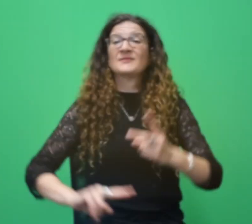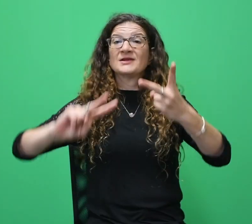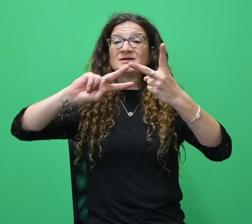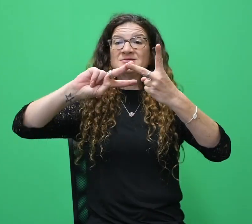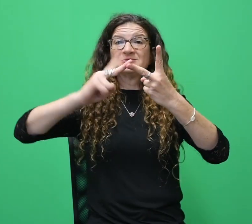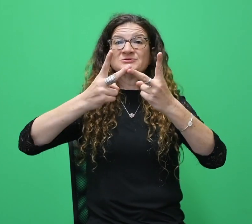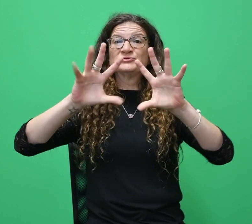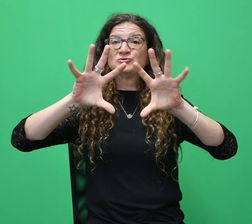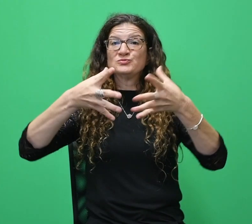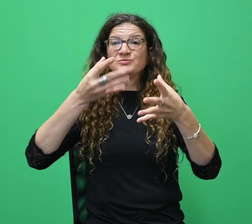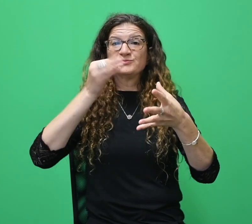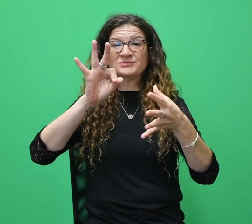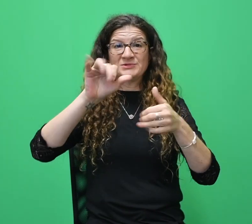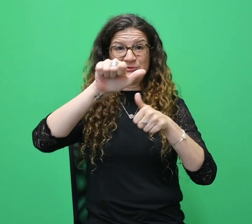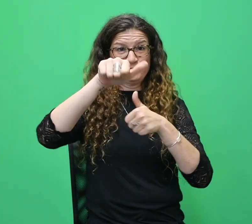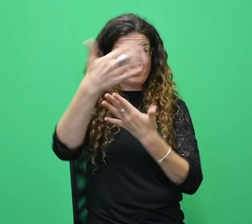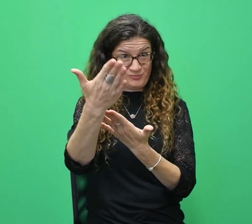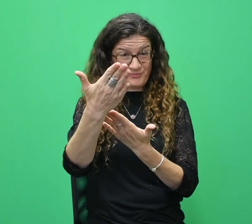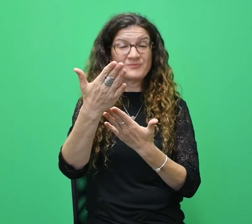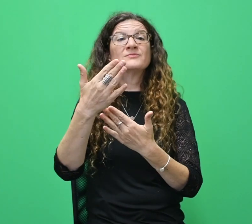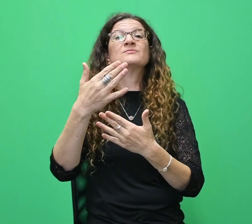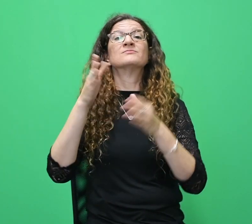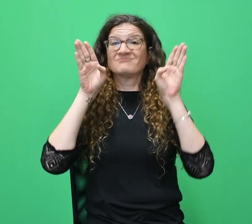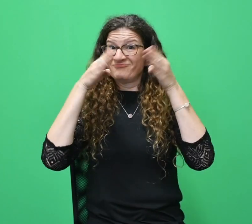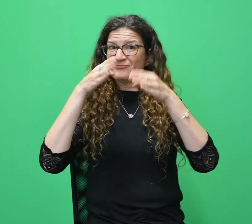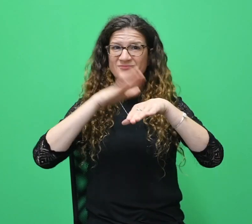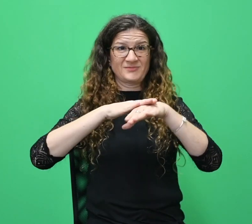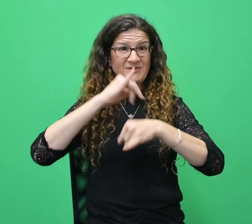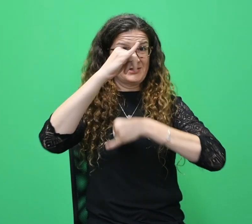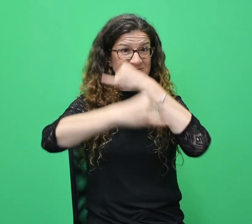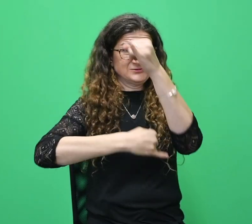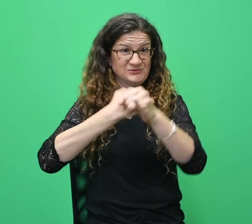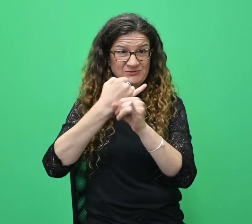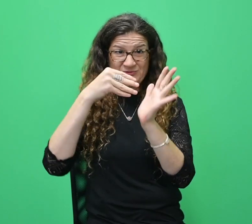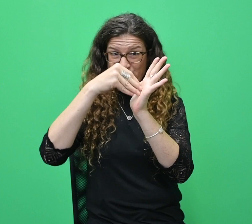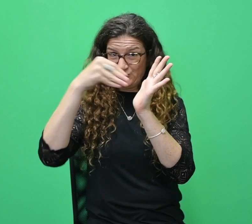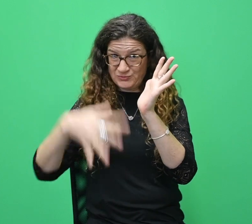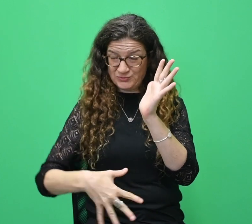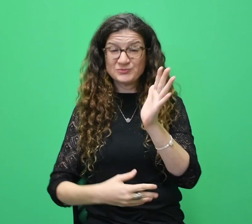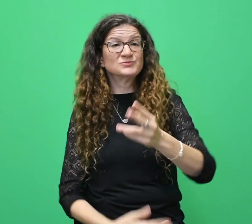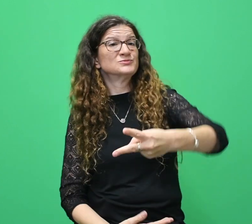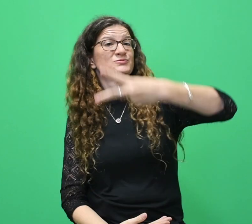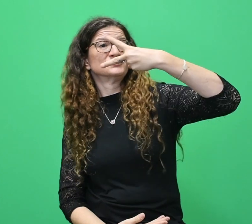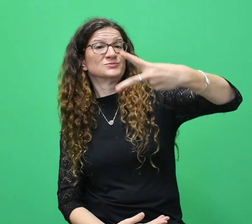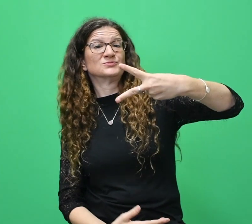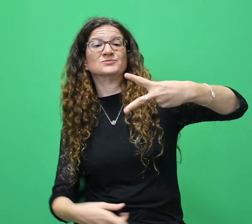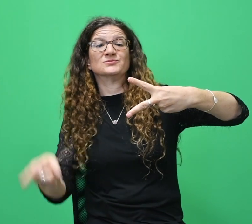Second group of recommendations focus on international students, and